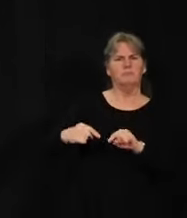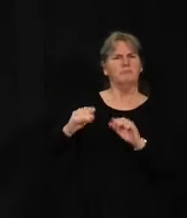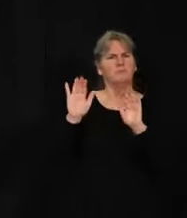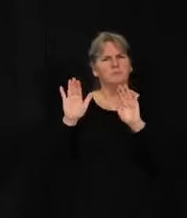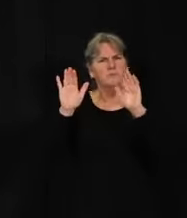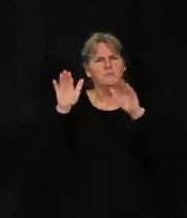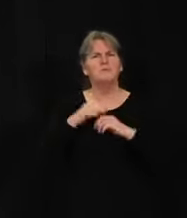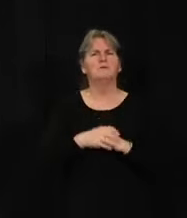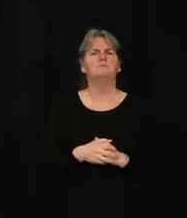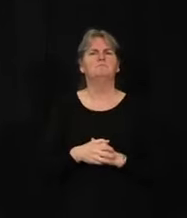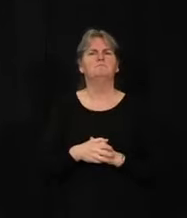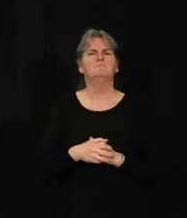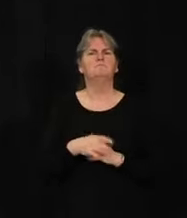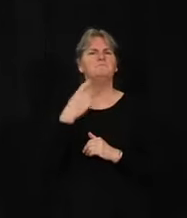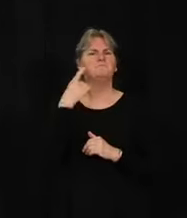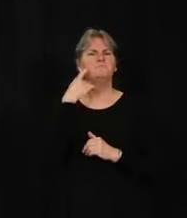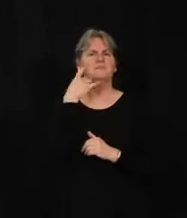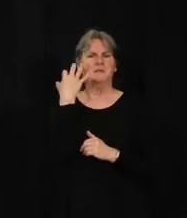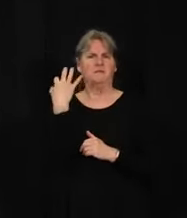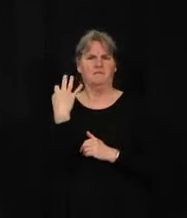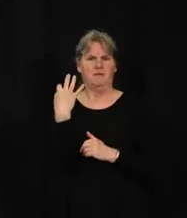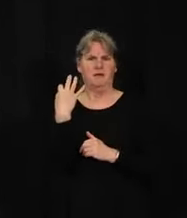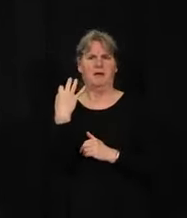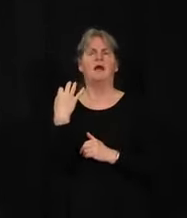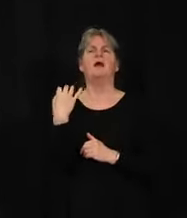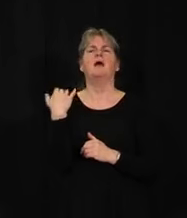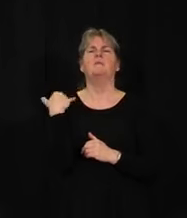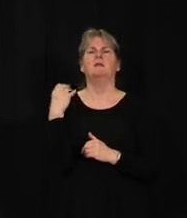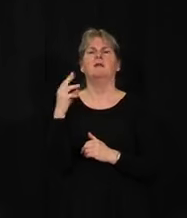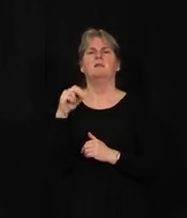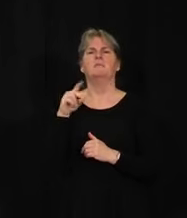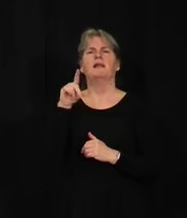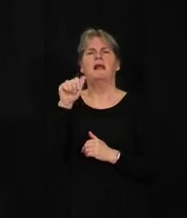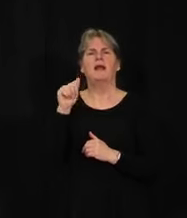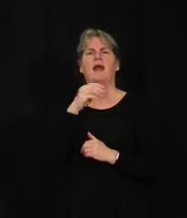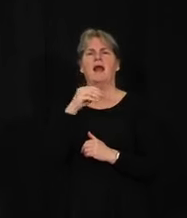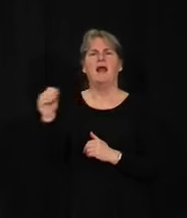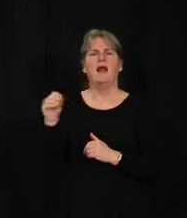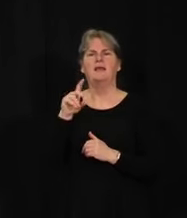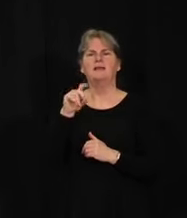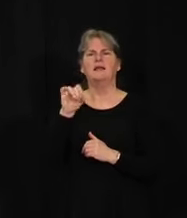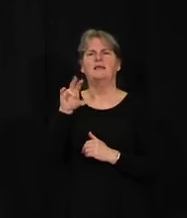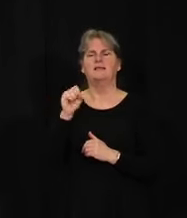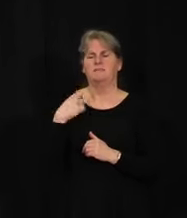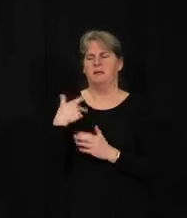Last Friday, along with my ministers, I met with the